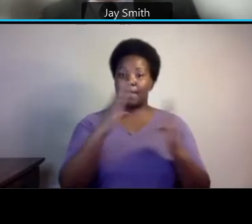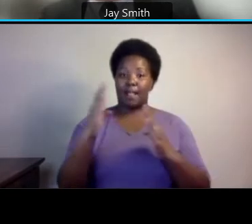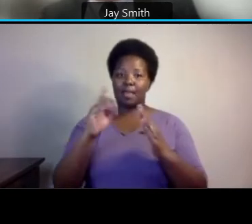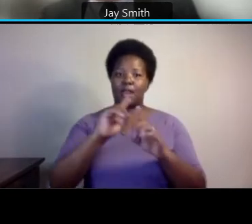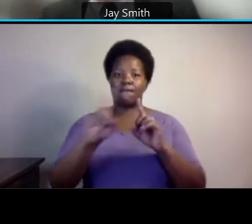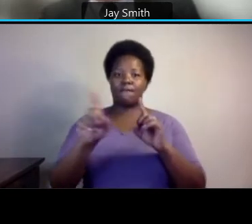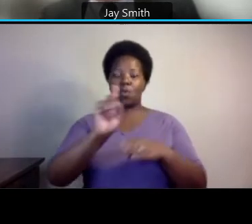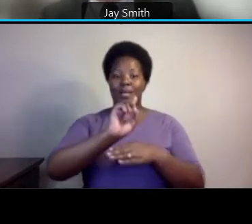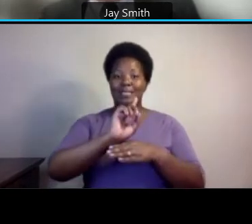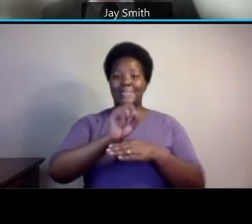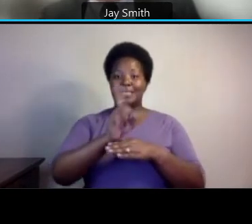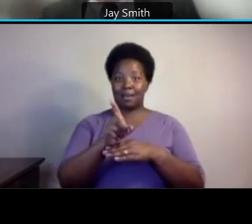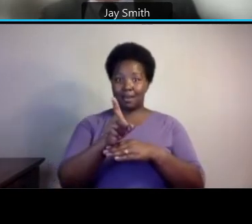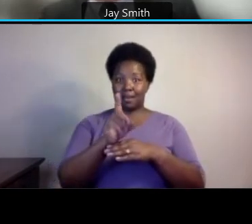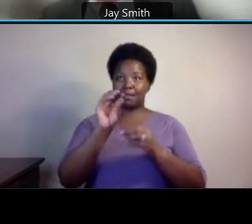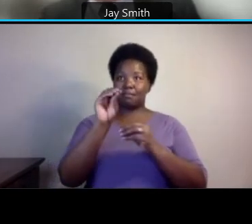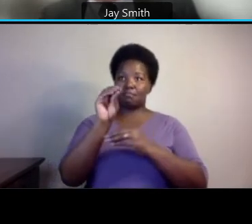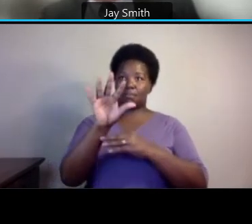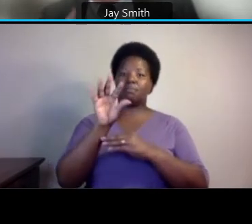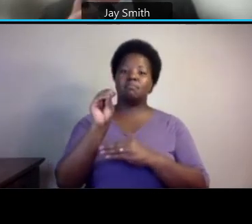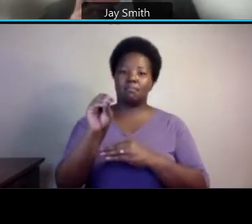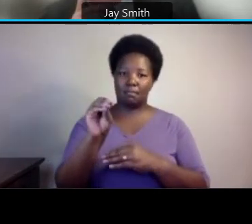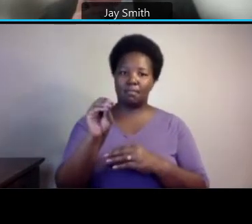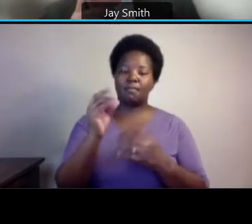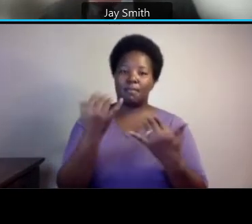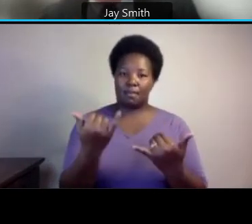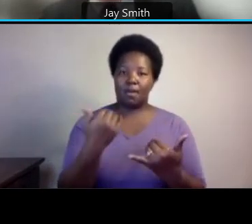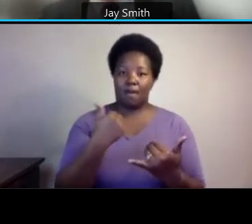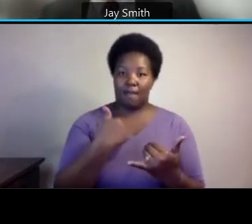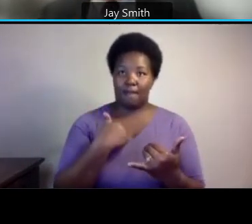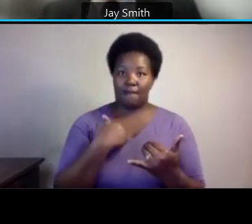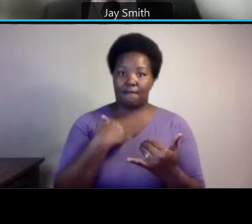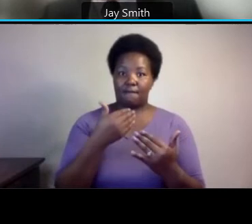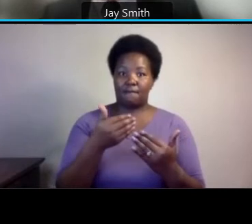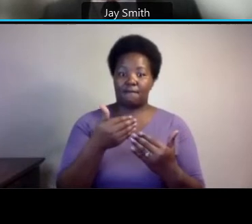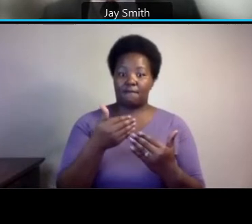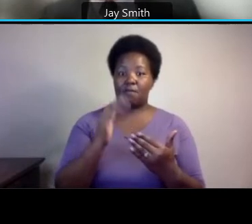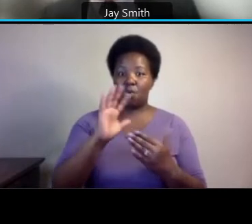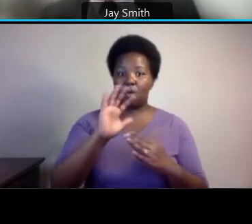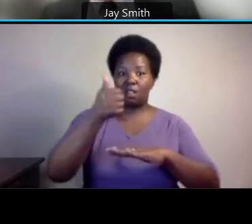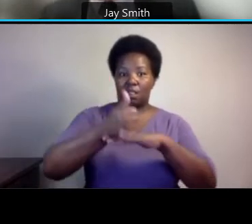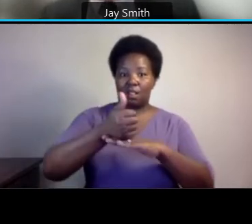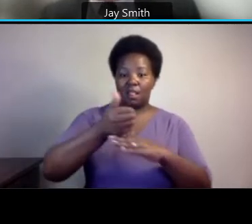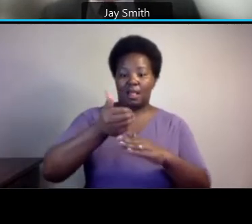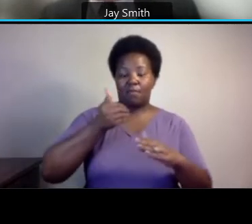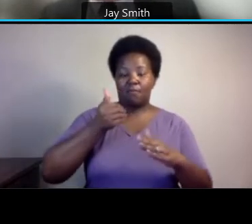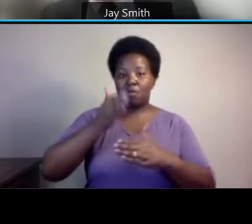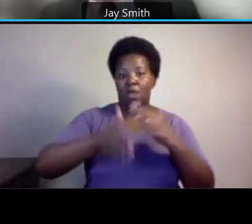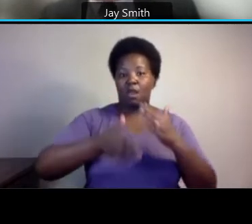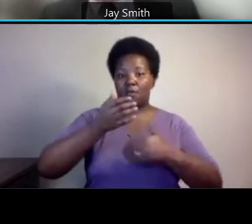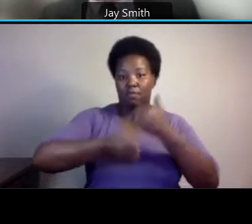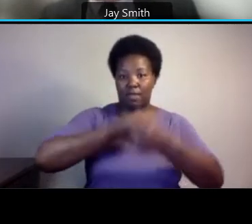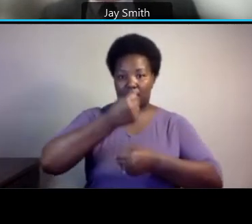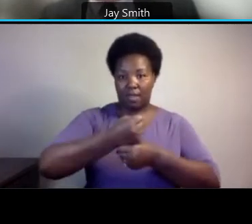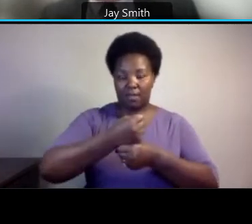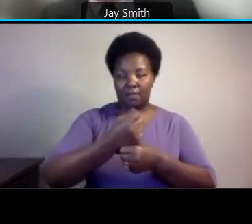intersection prior to the end of the year um we've we've extended the protected bike lanes uh